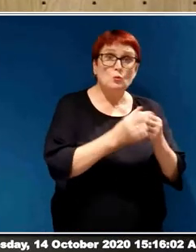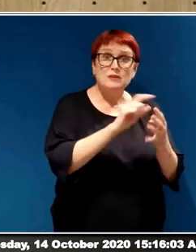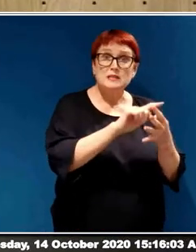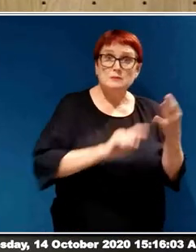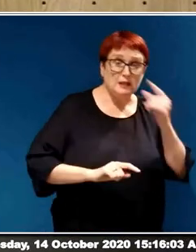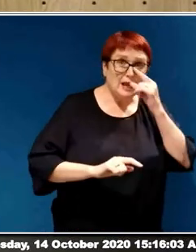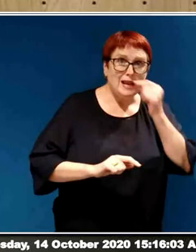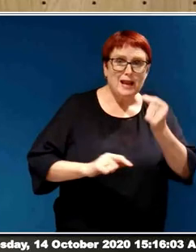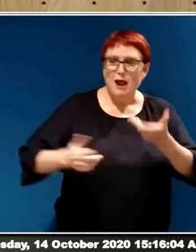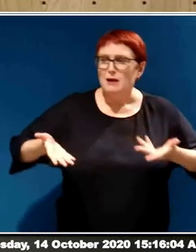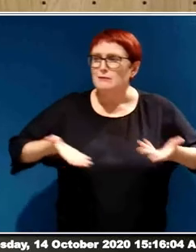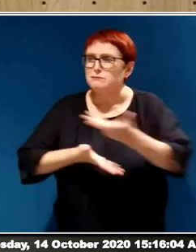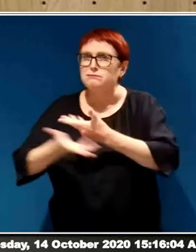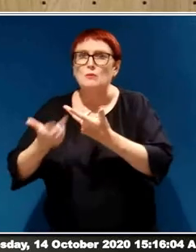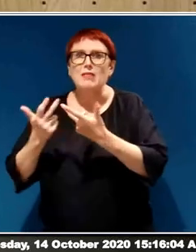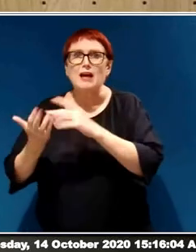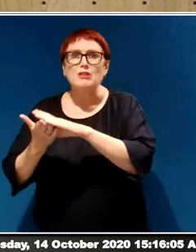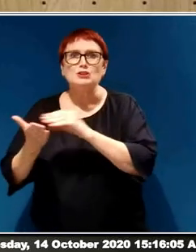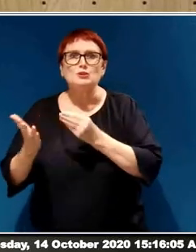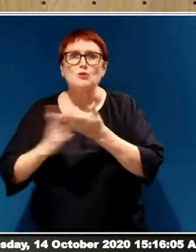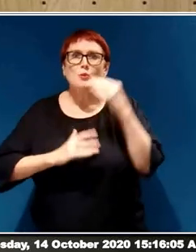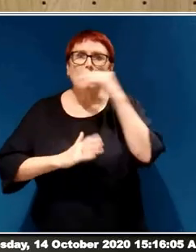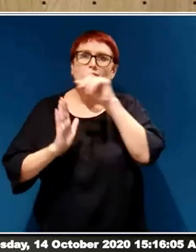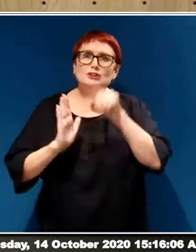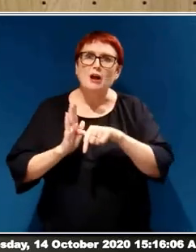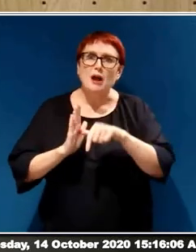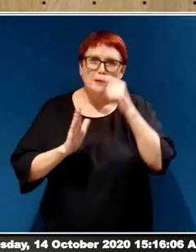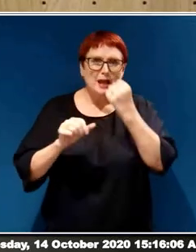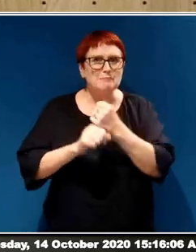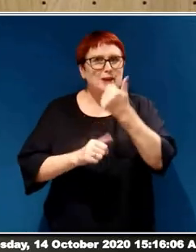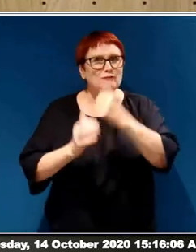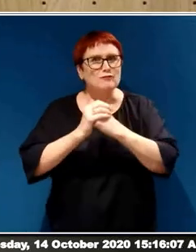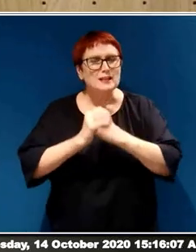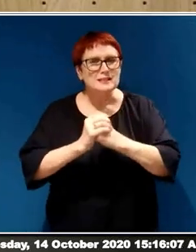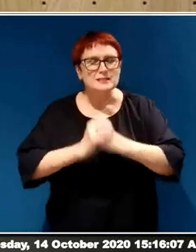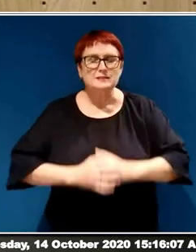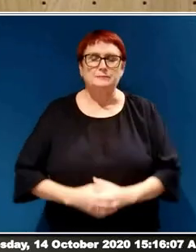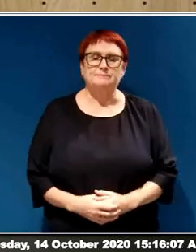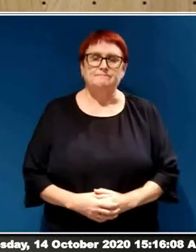The provision of individualised tailored adjustments, which are determined in